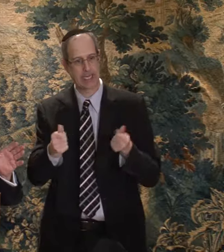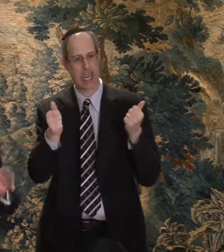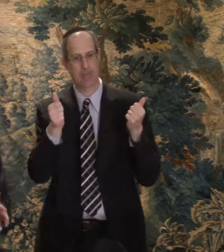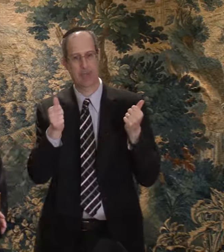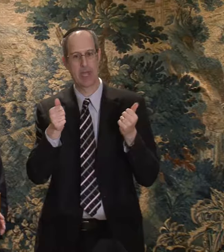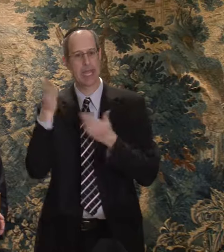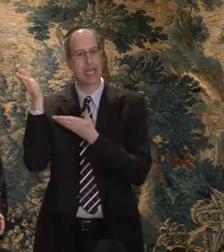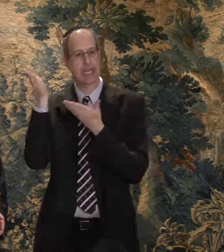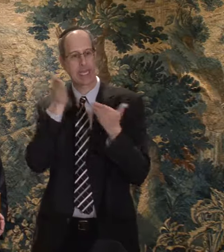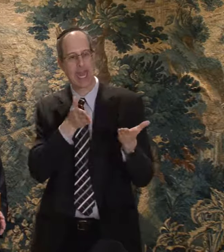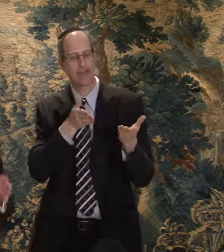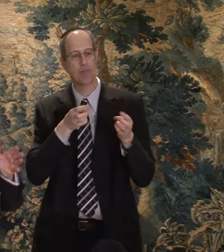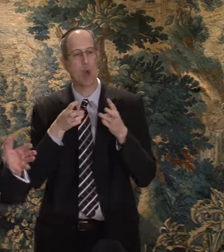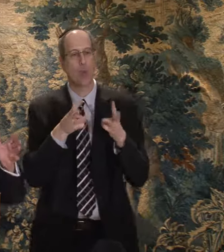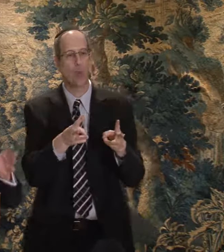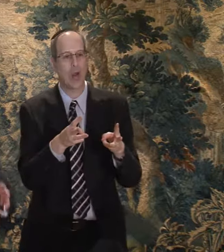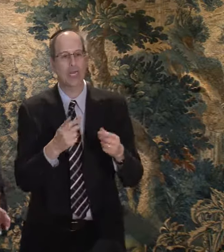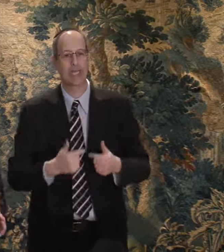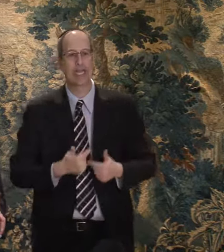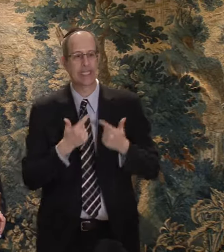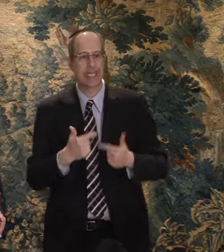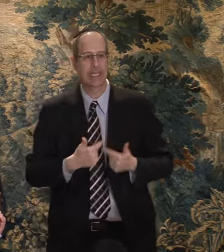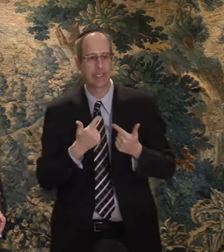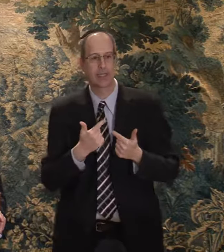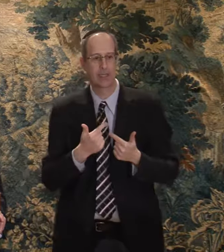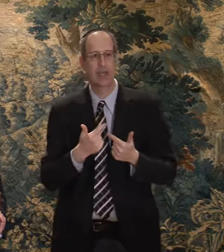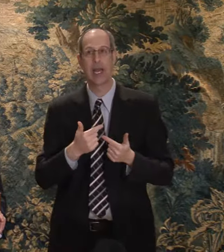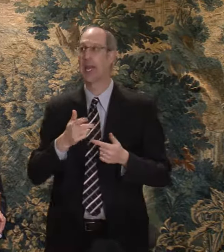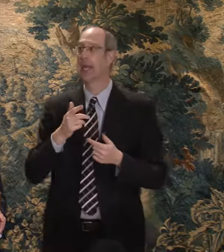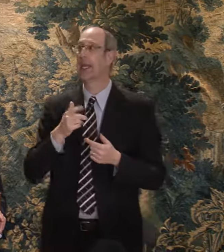them a way to exist he gave them Rob Hines we cocoon and his rabbits and